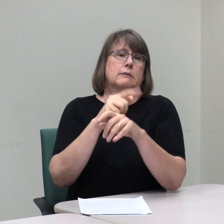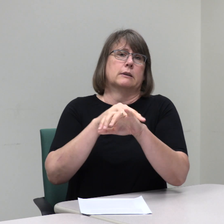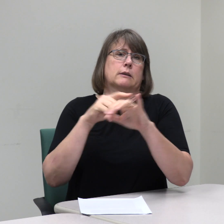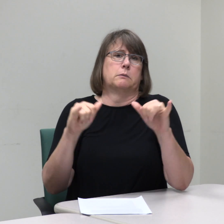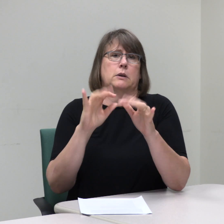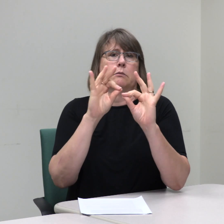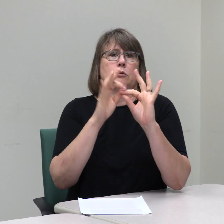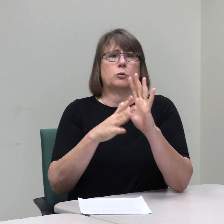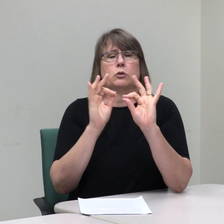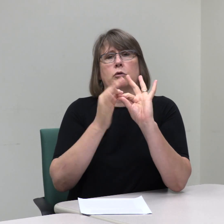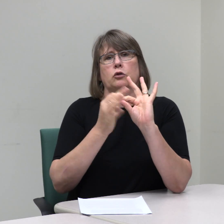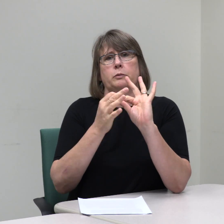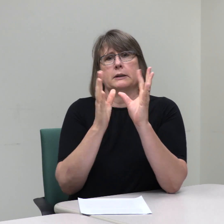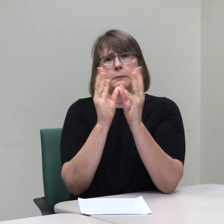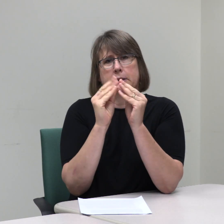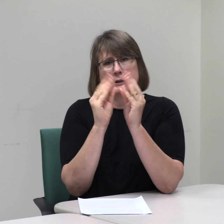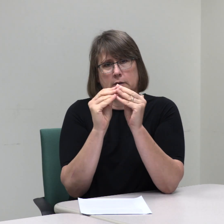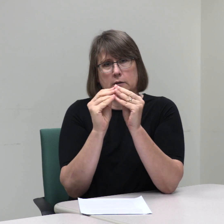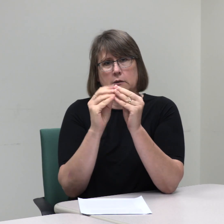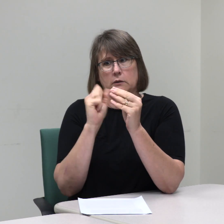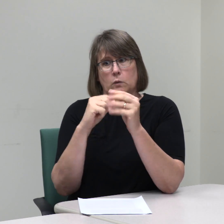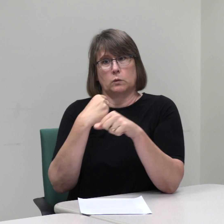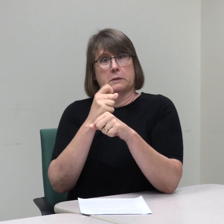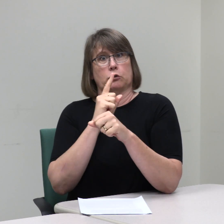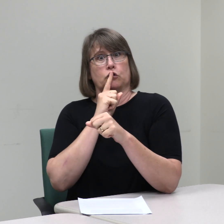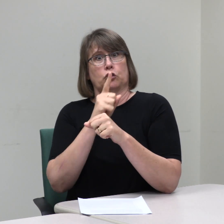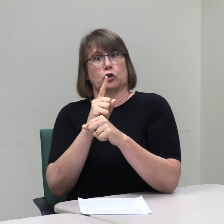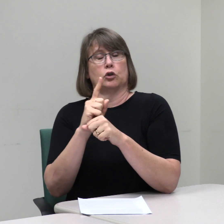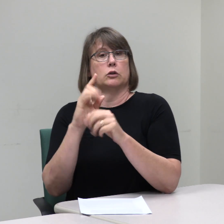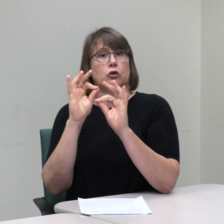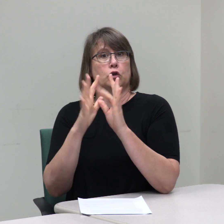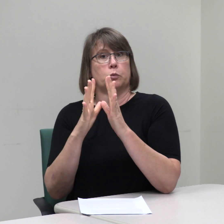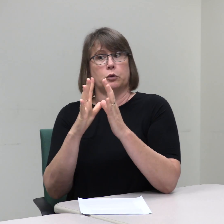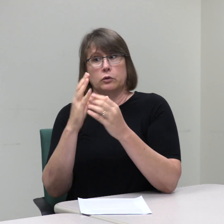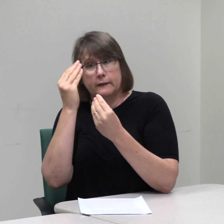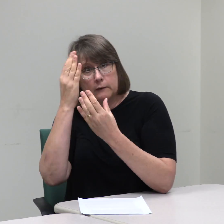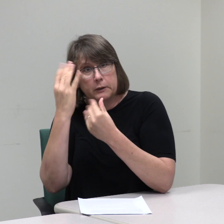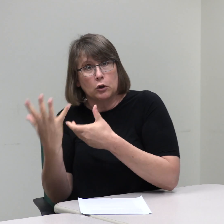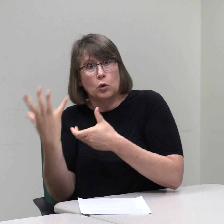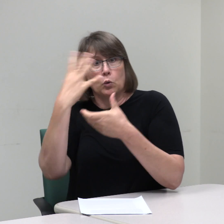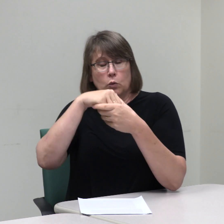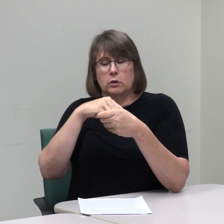while the interpreter is interpreting the meeting. So, make sure the interpreter's feedback